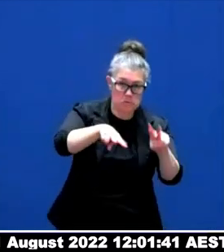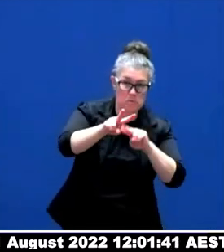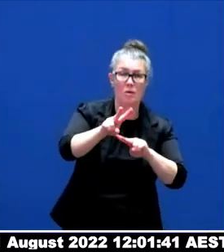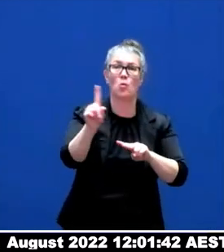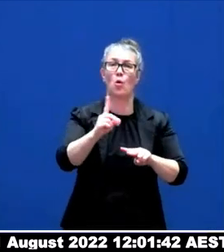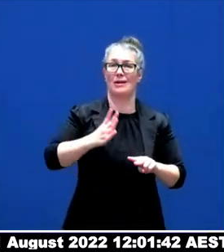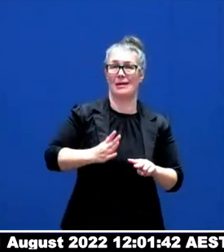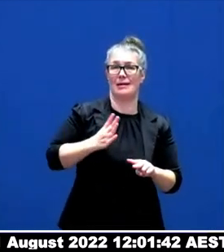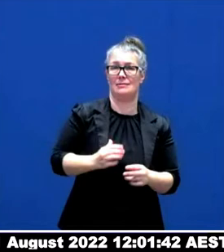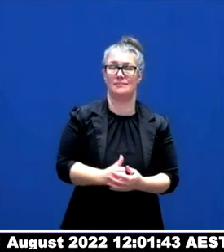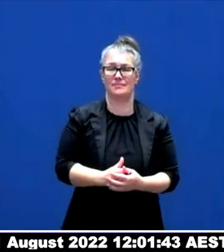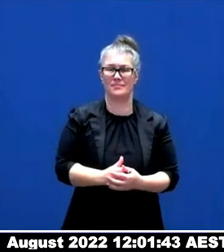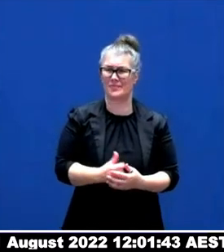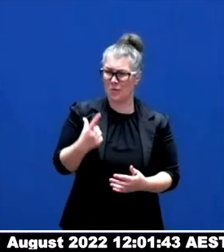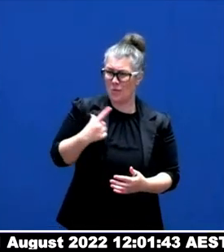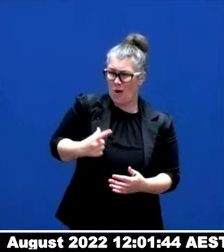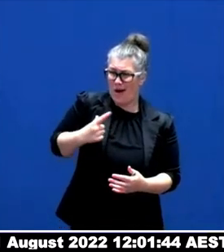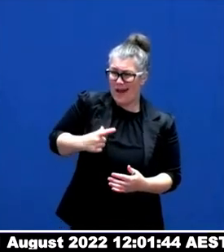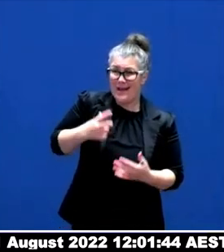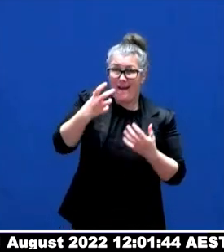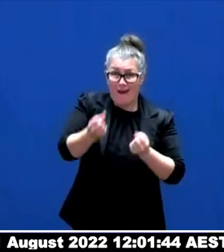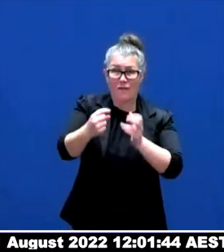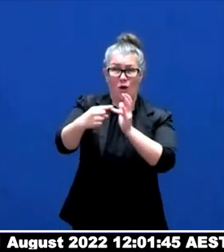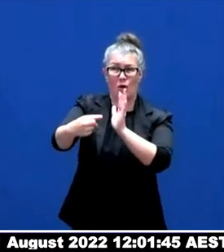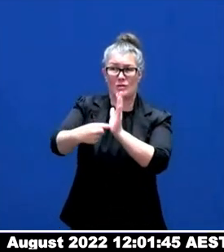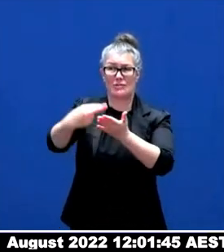But what's the reason for having an OT report or assessment?